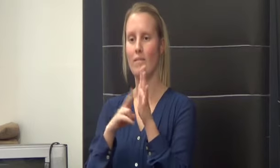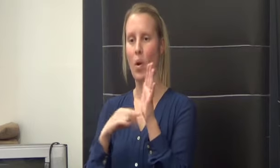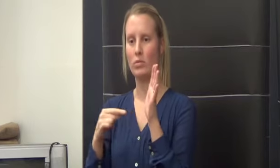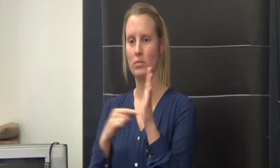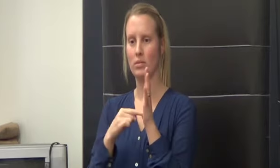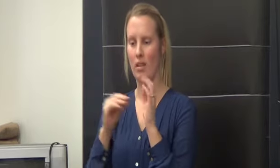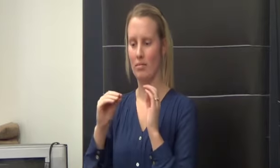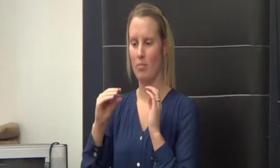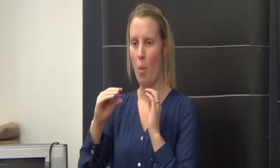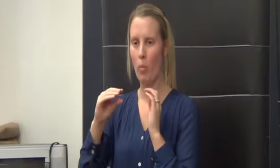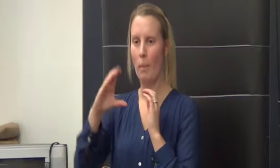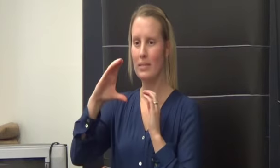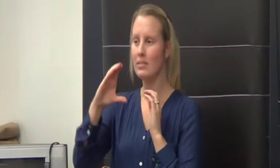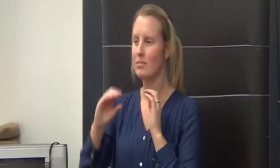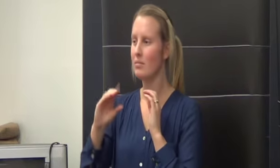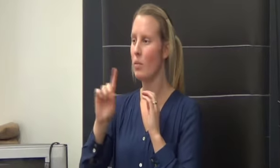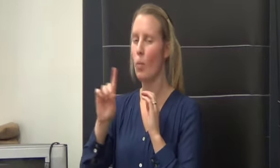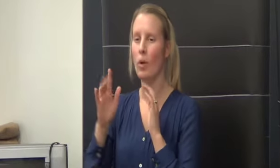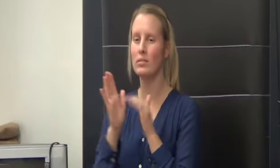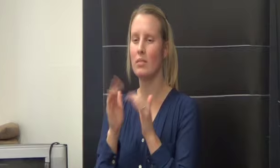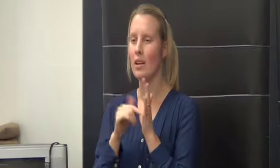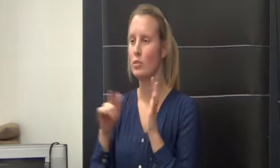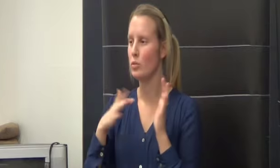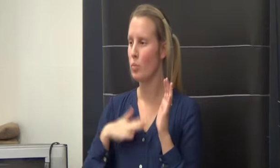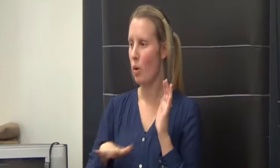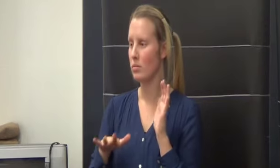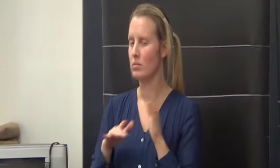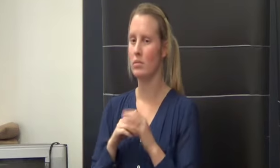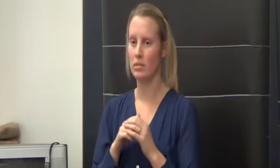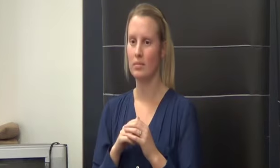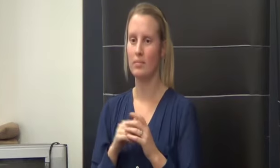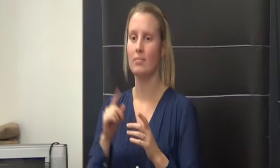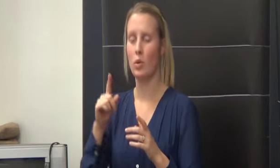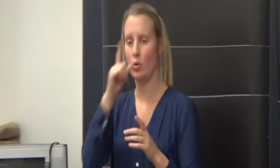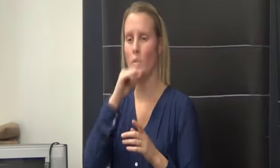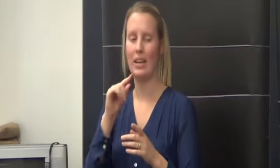can send it in a way that will work best for you. All of those things can go in the profile as well.